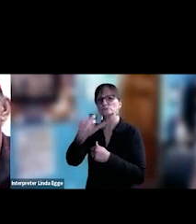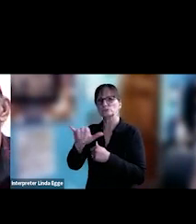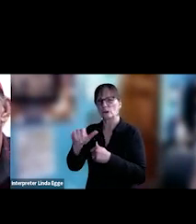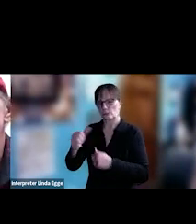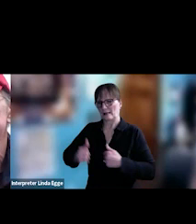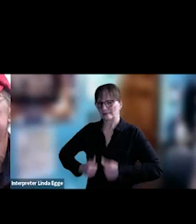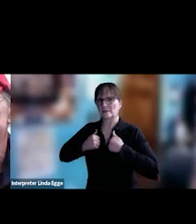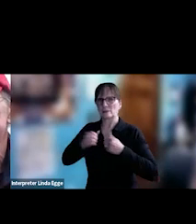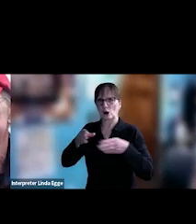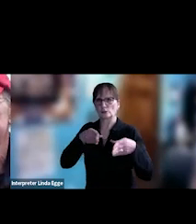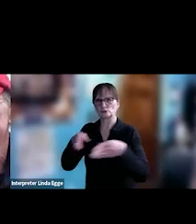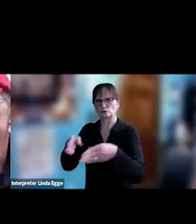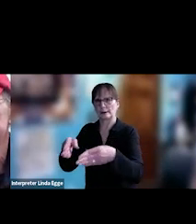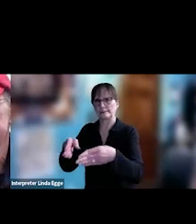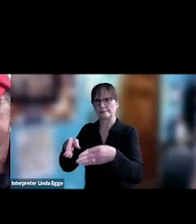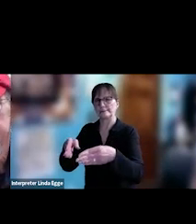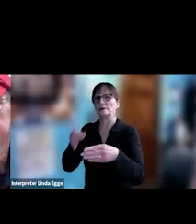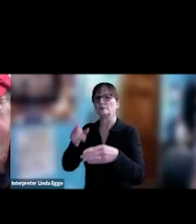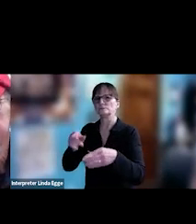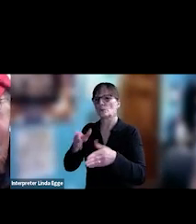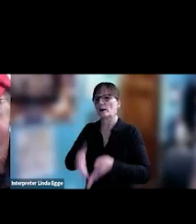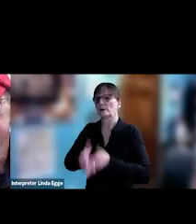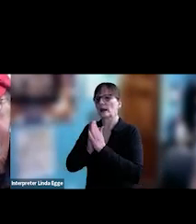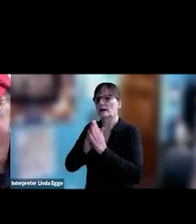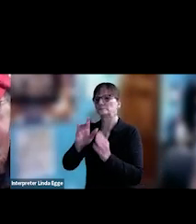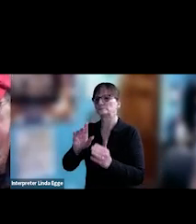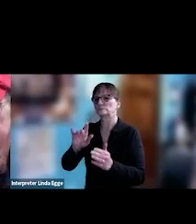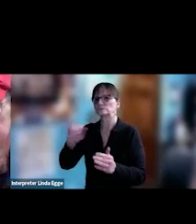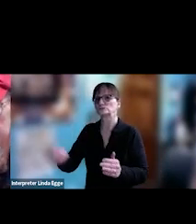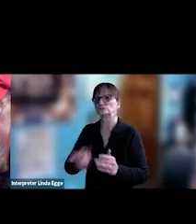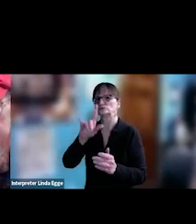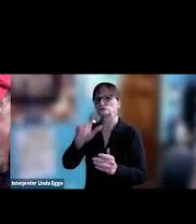So I'm going to ask Jerry a couple of questions.